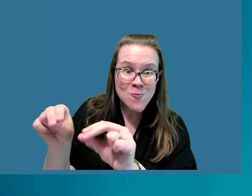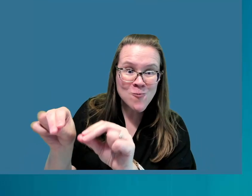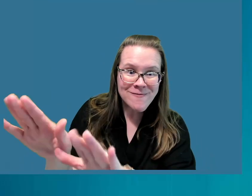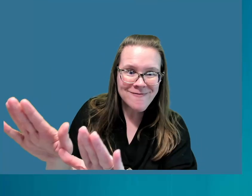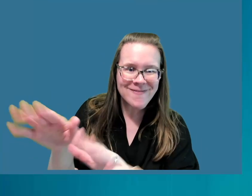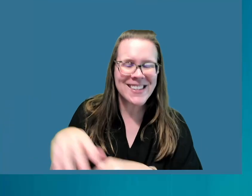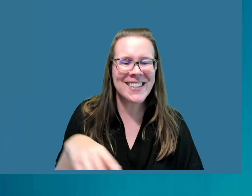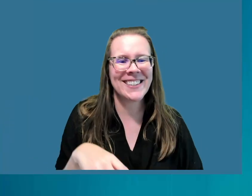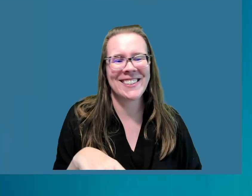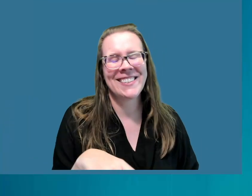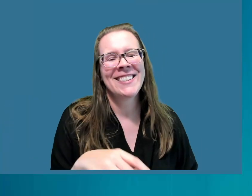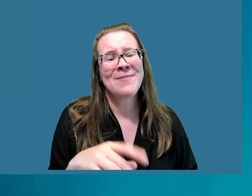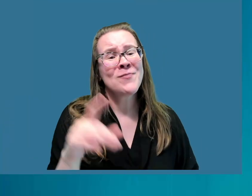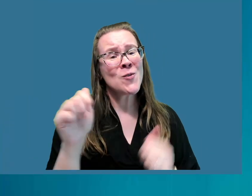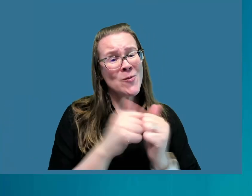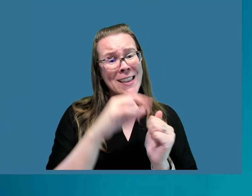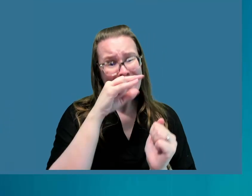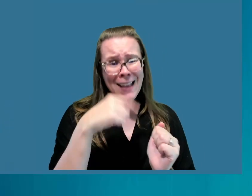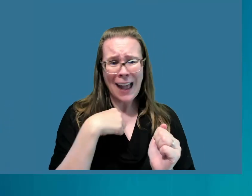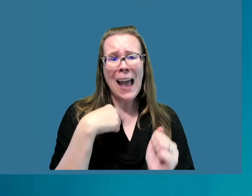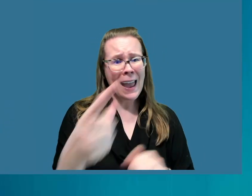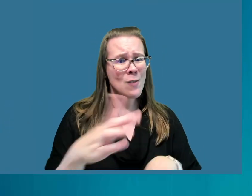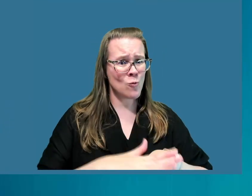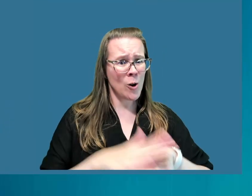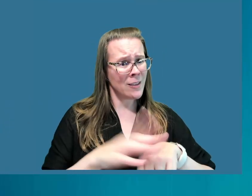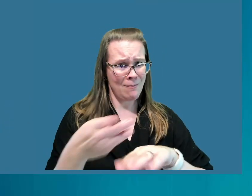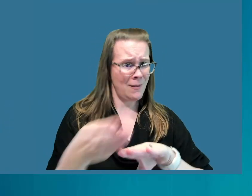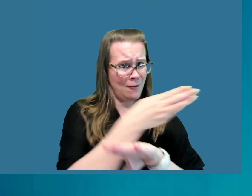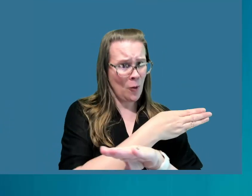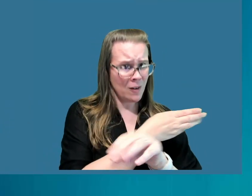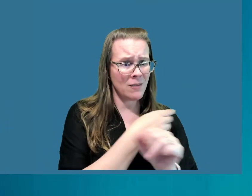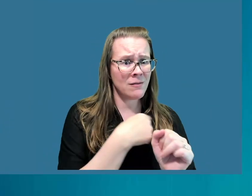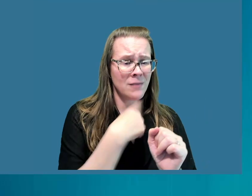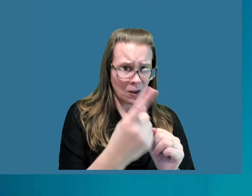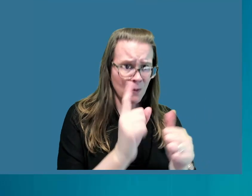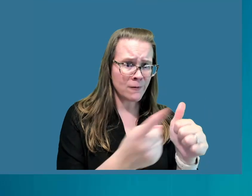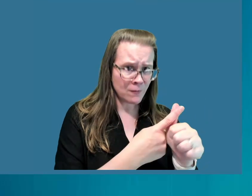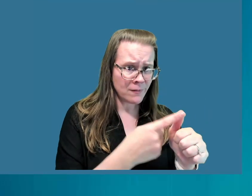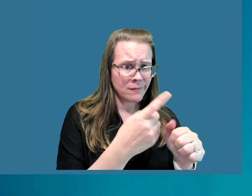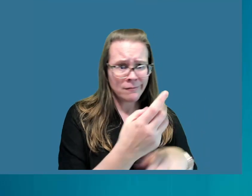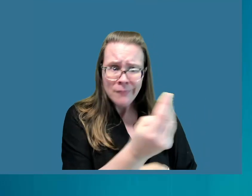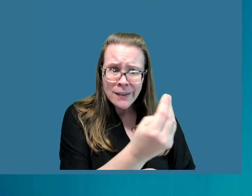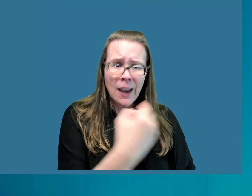look pretty. But if you're working with kids, it's good to like set their expectations. You know,